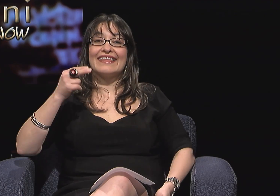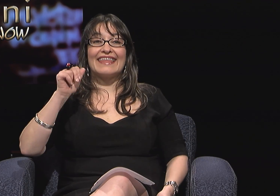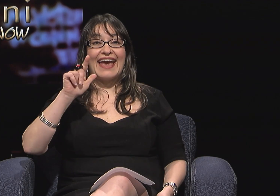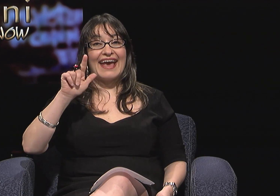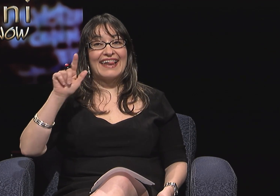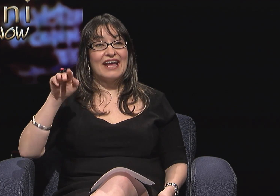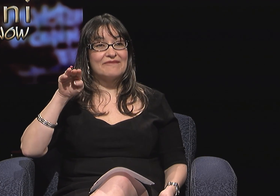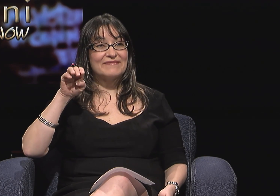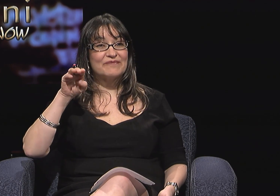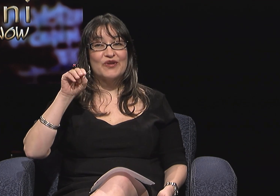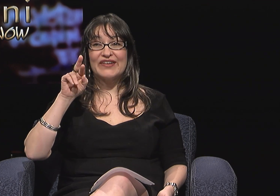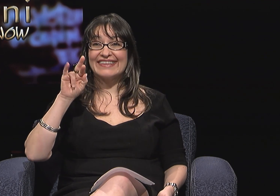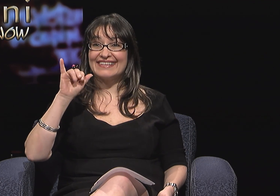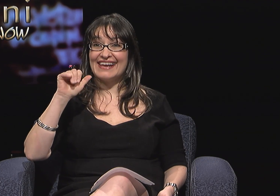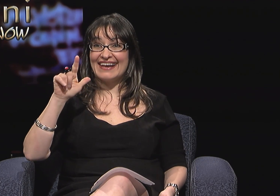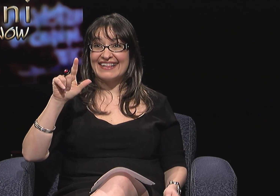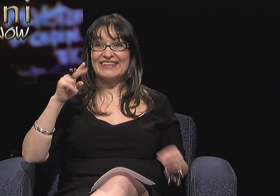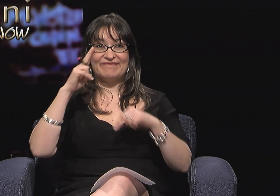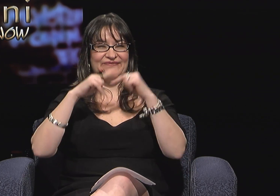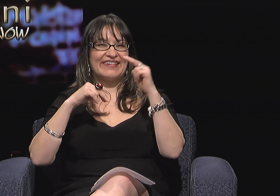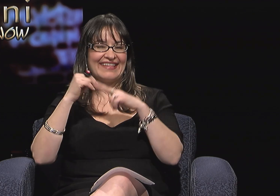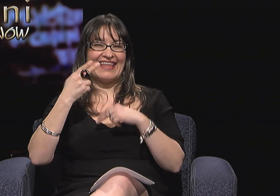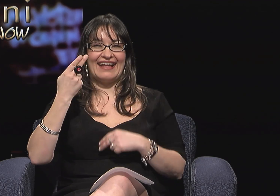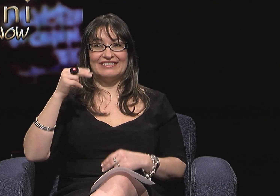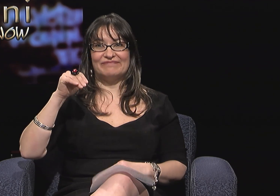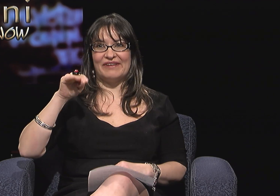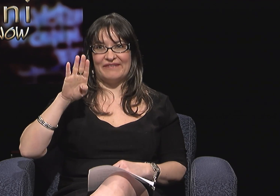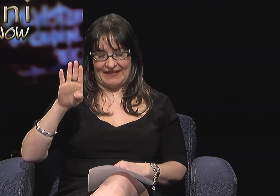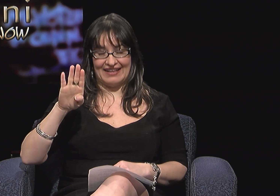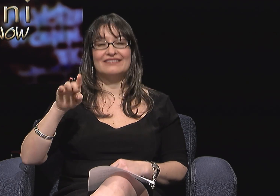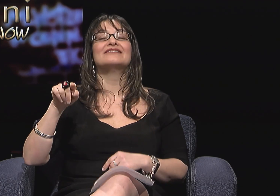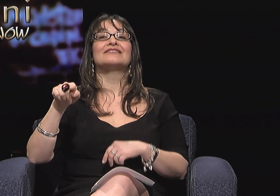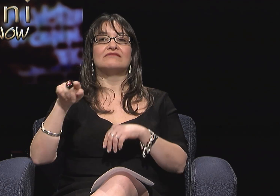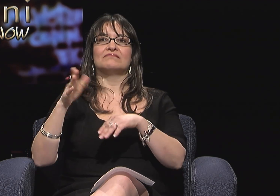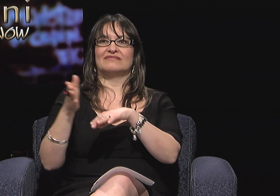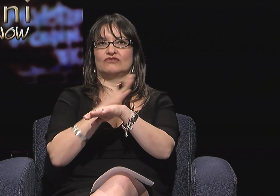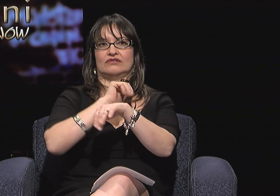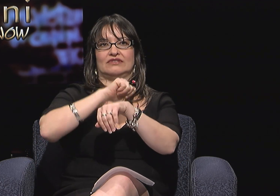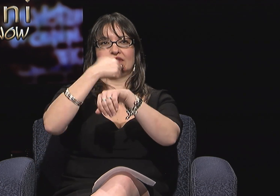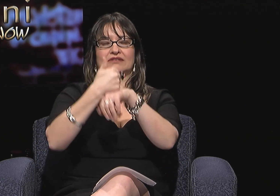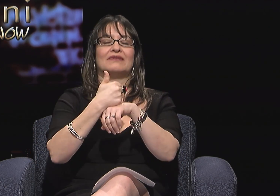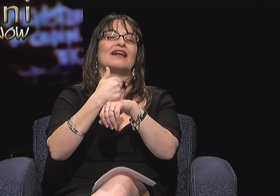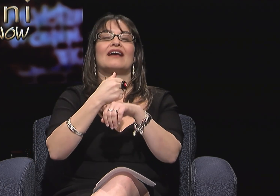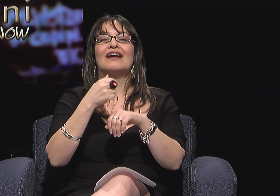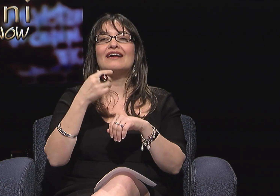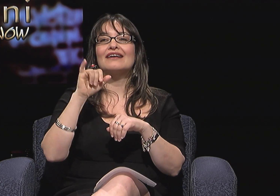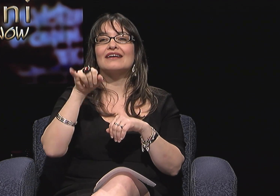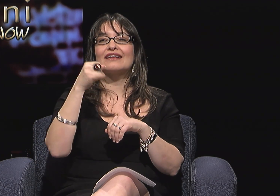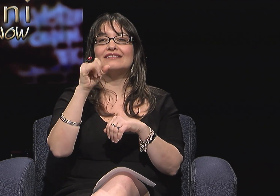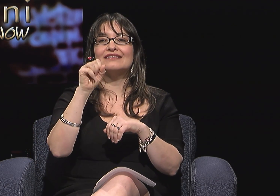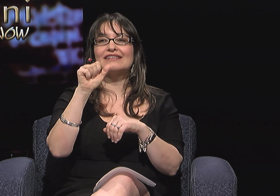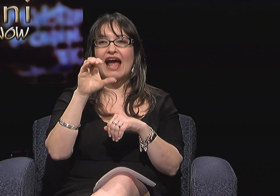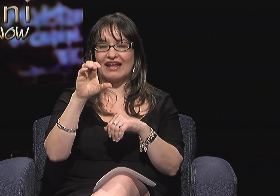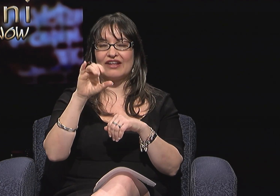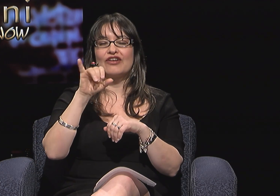The Hall Memorial Building, HMB, was the hub of our classes and many different activities that were hosted here on campus